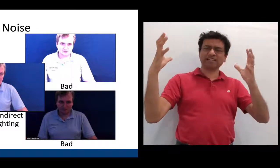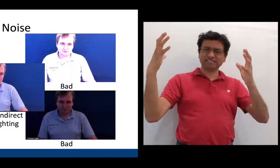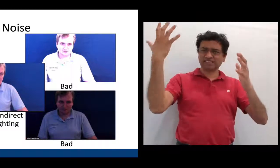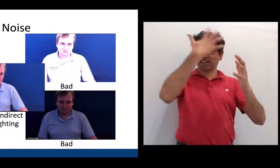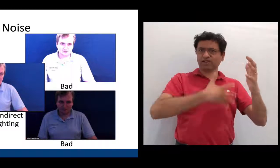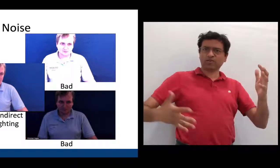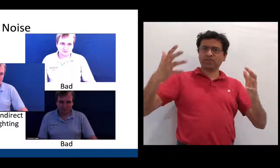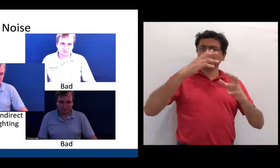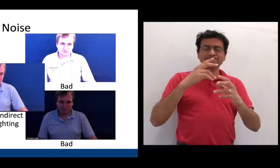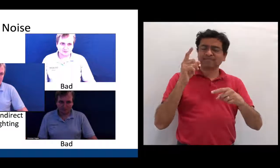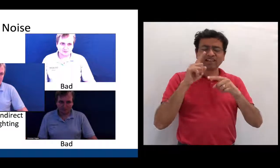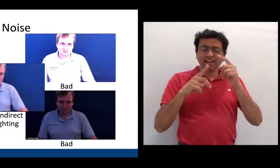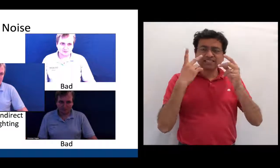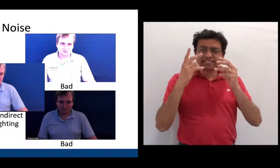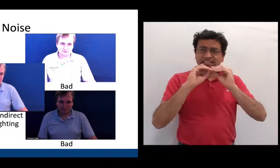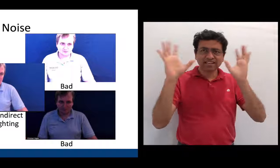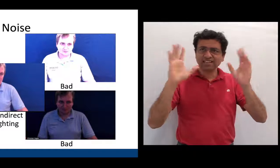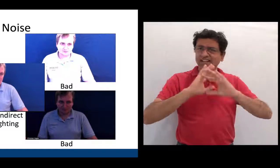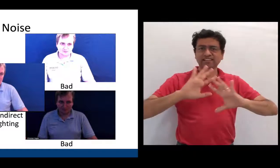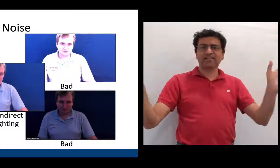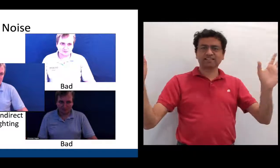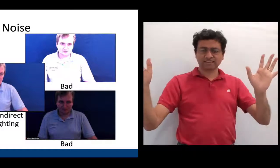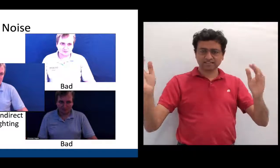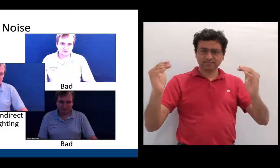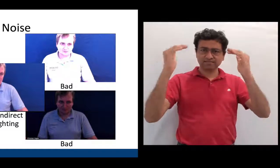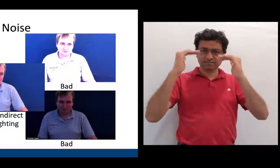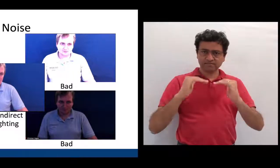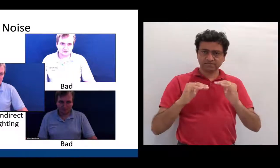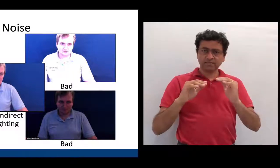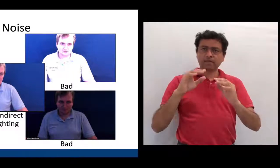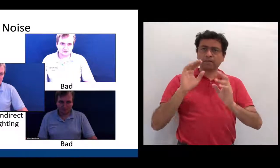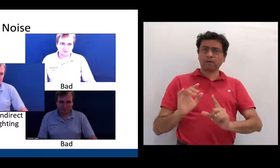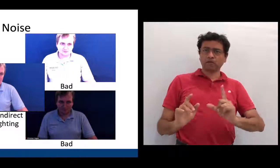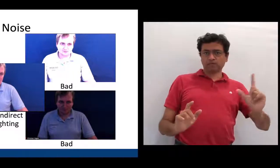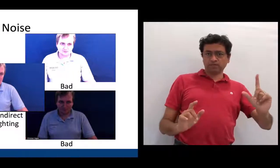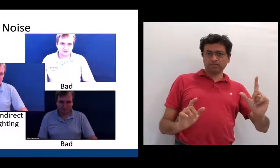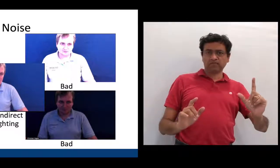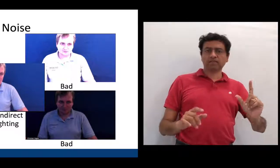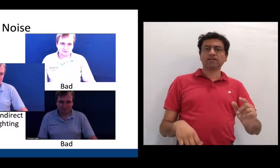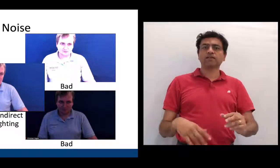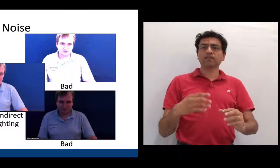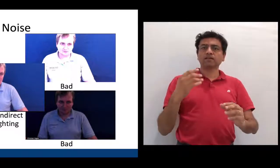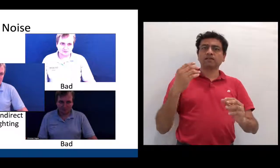You can't see anything clearly. Then, on the bottom left,